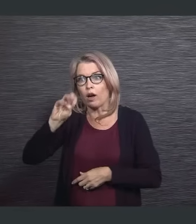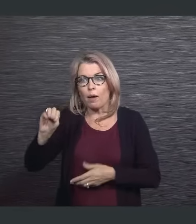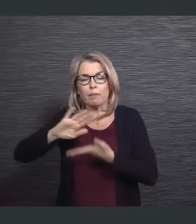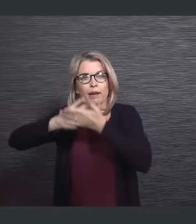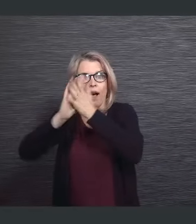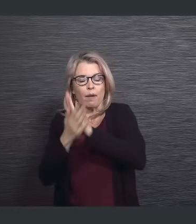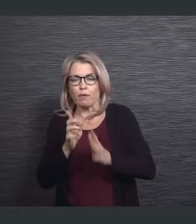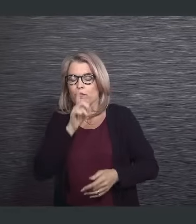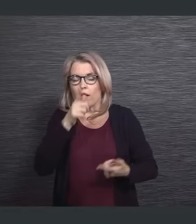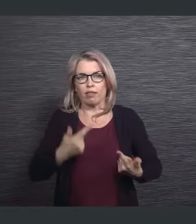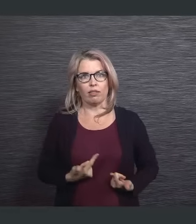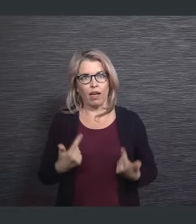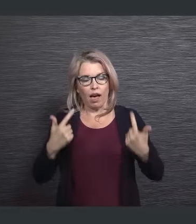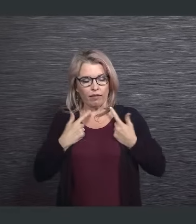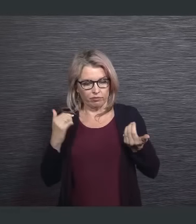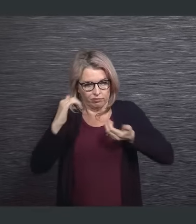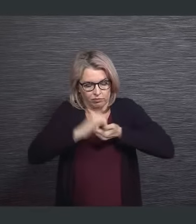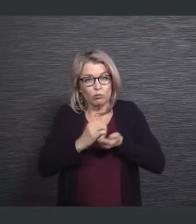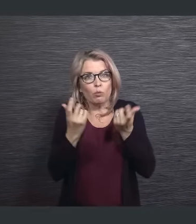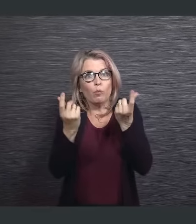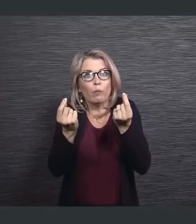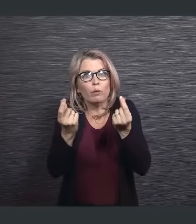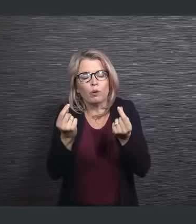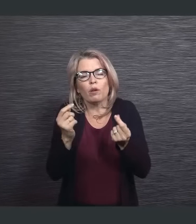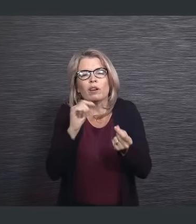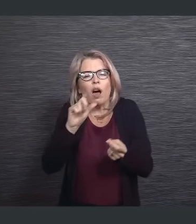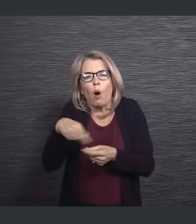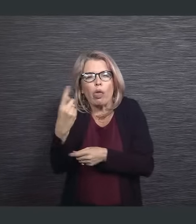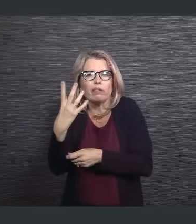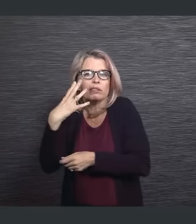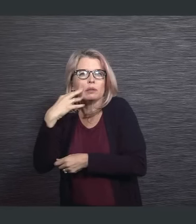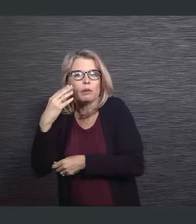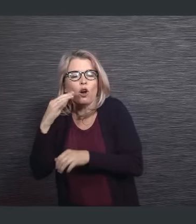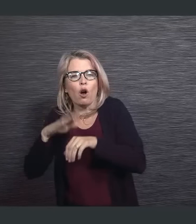is what we're doing together not only on Xperia mobile devices,